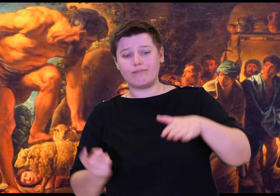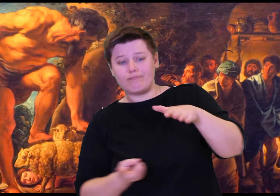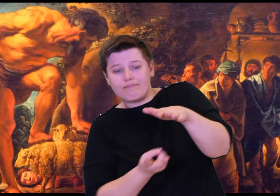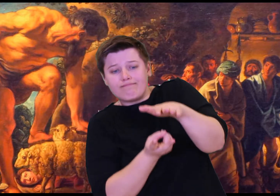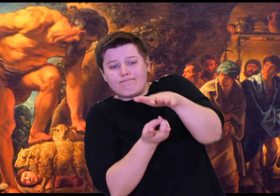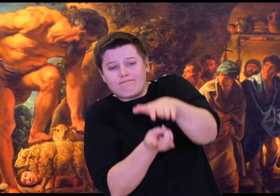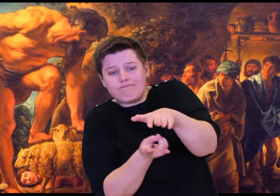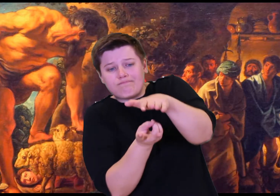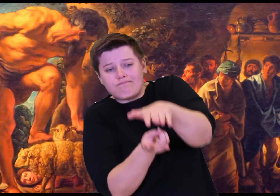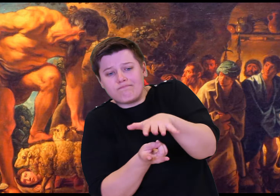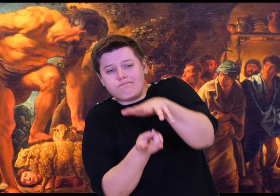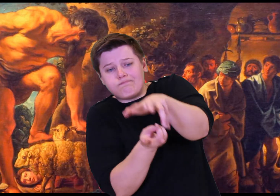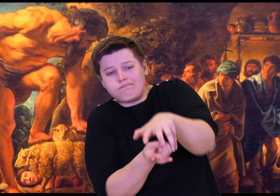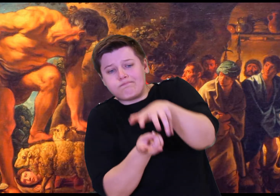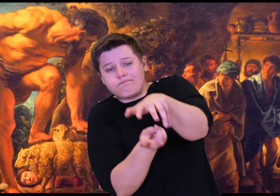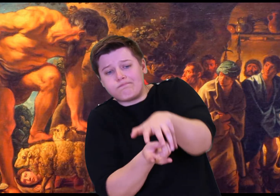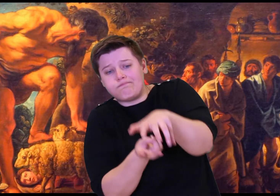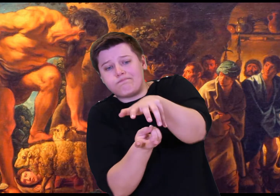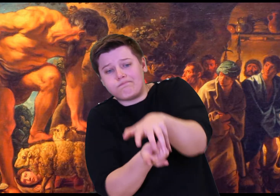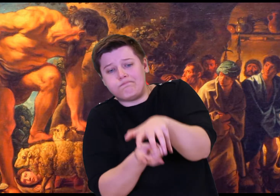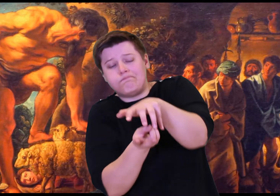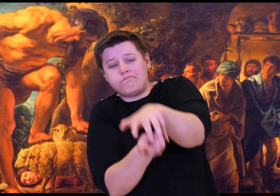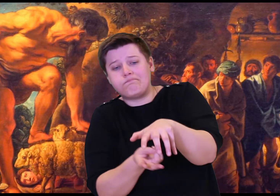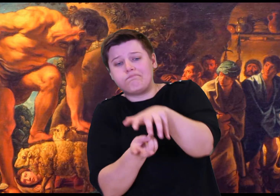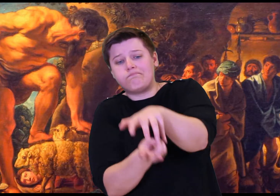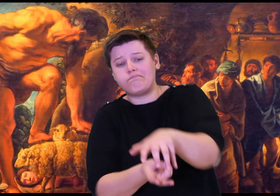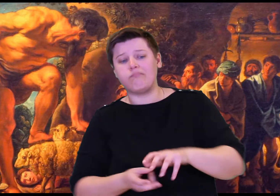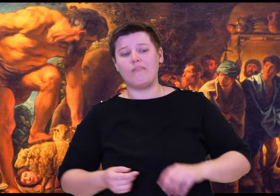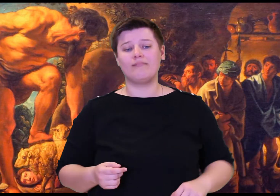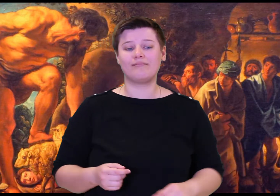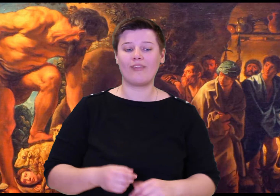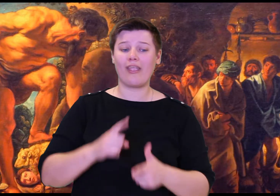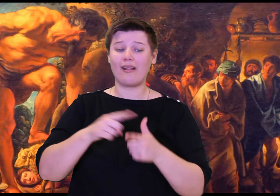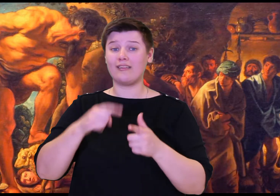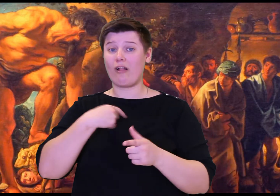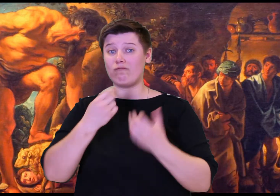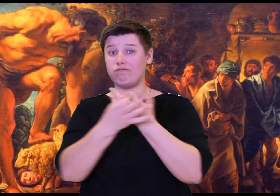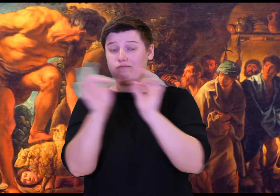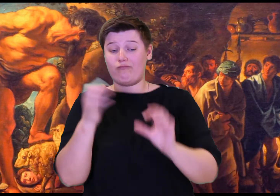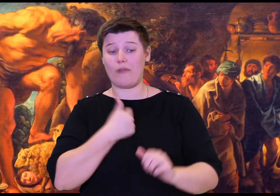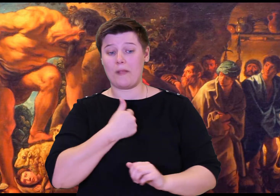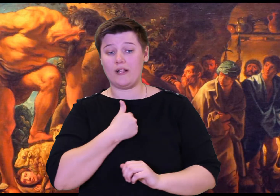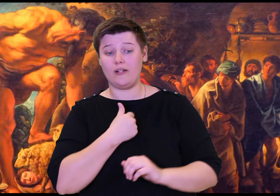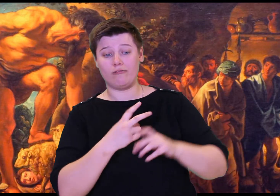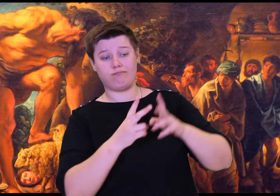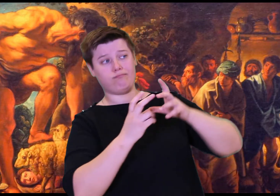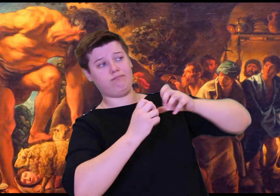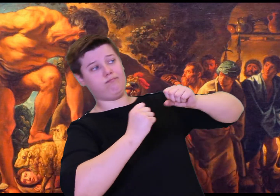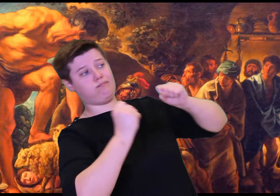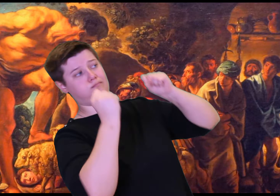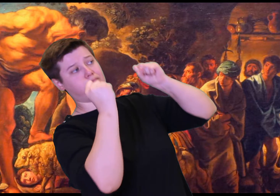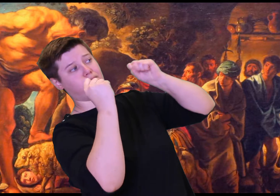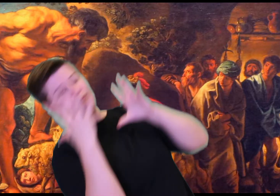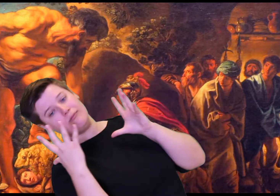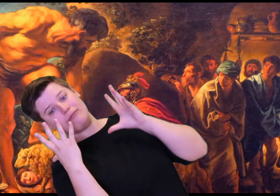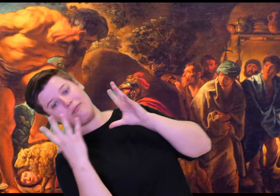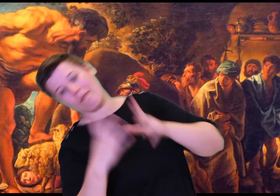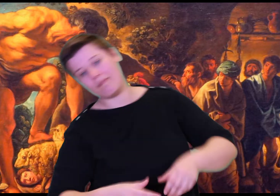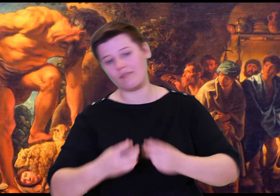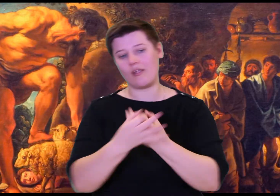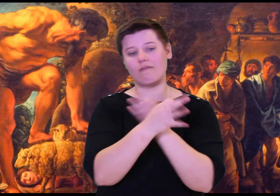We stole his nice fat animals, and ran, constantly glancing all around and back